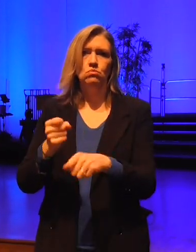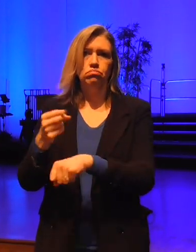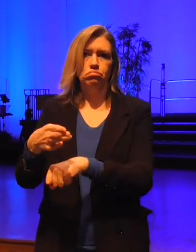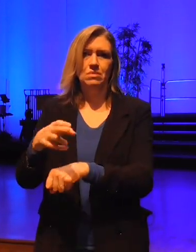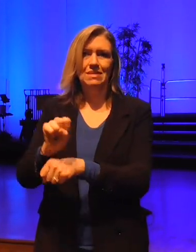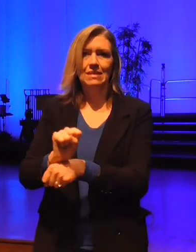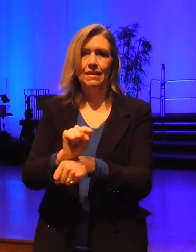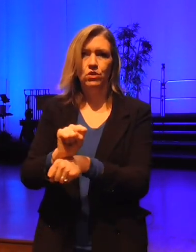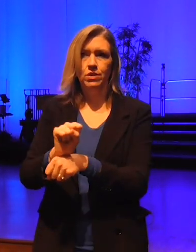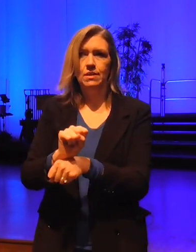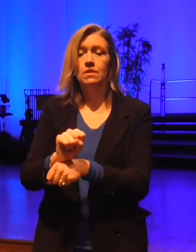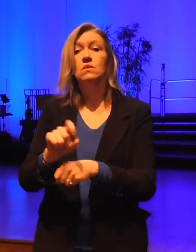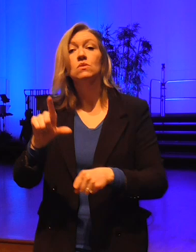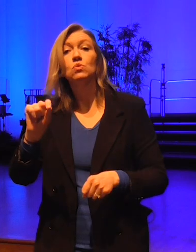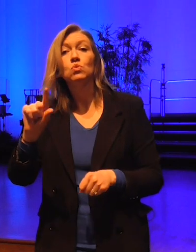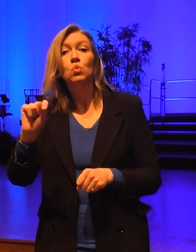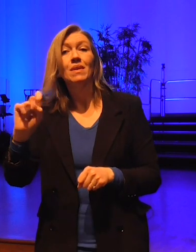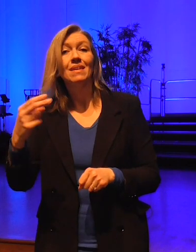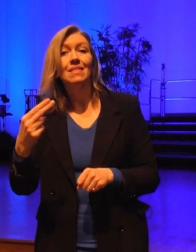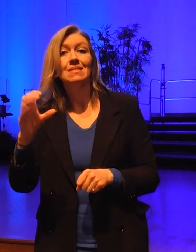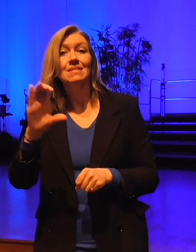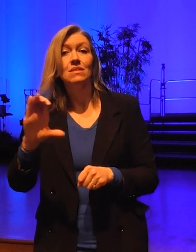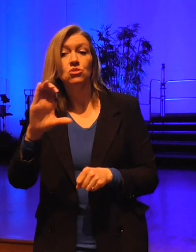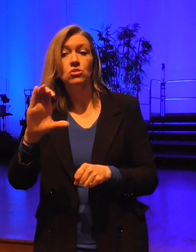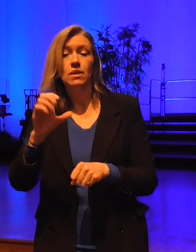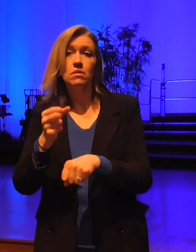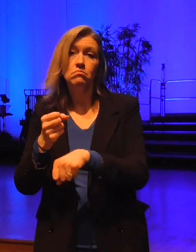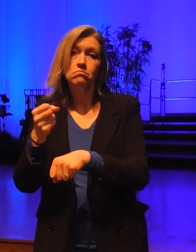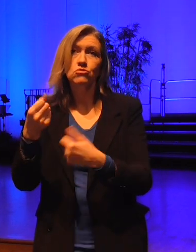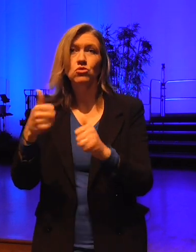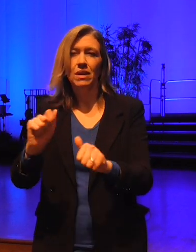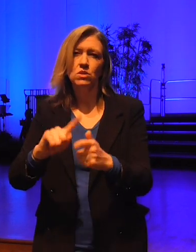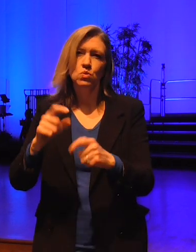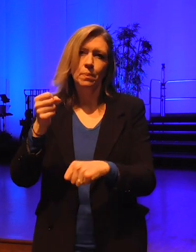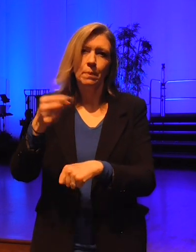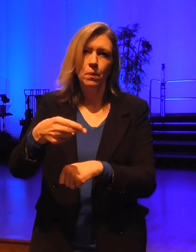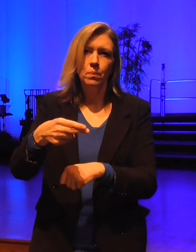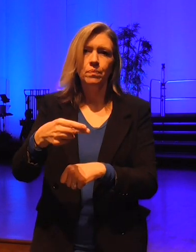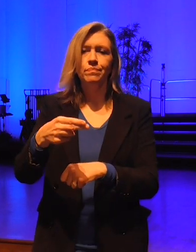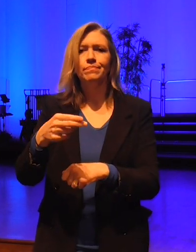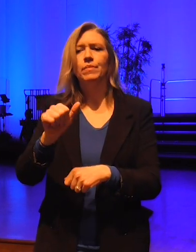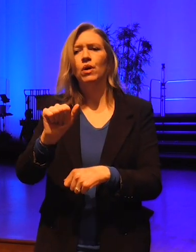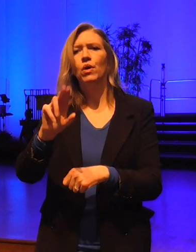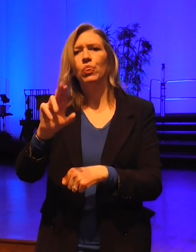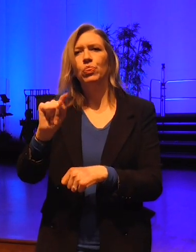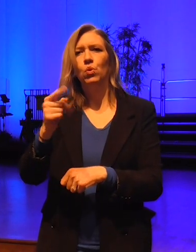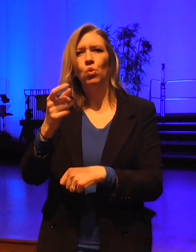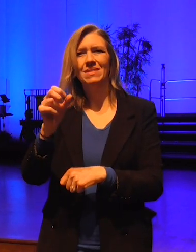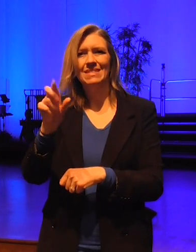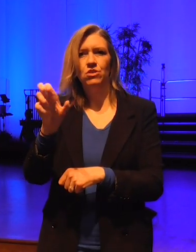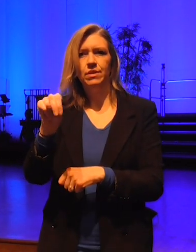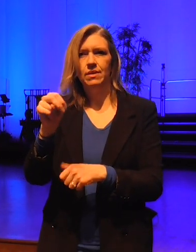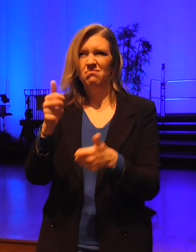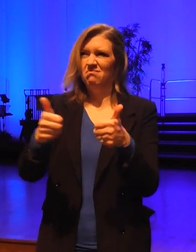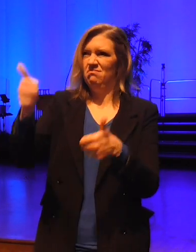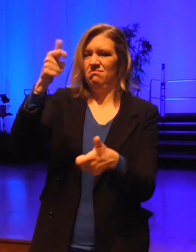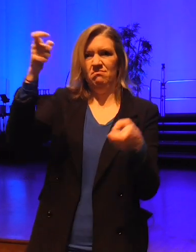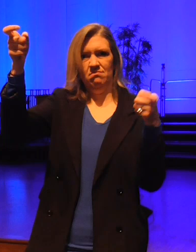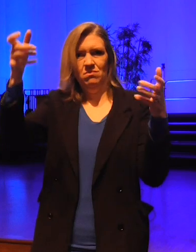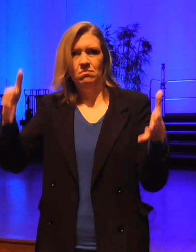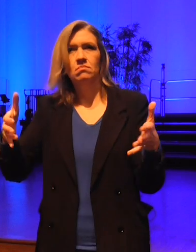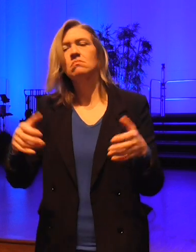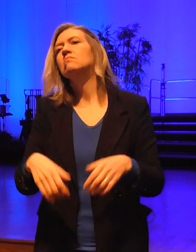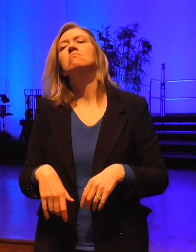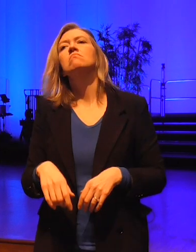was very much about overcoming authoritarianism um the 21st century may very much be about equal